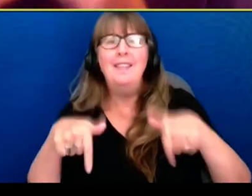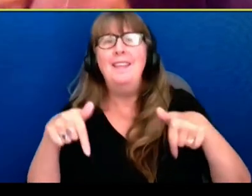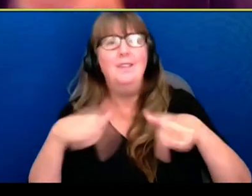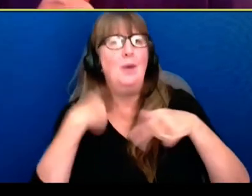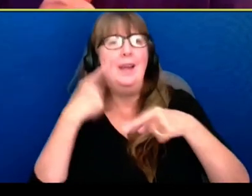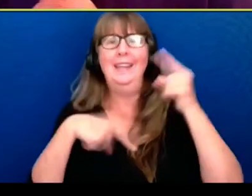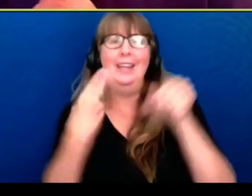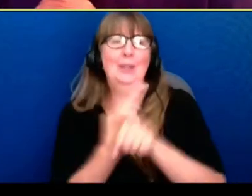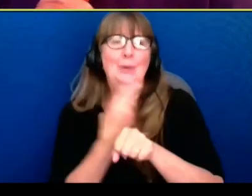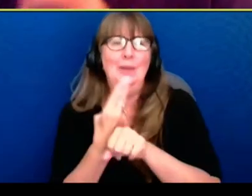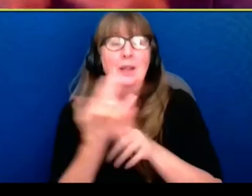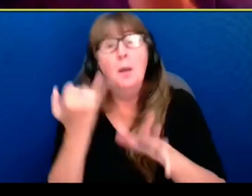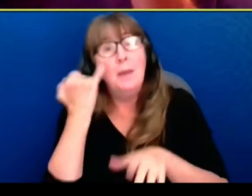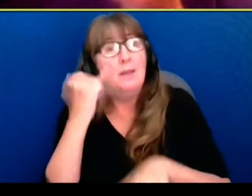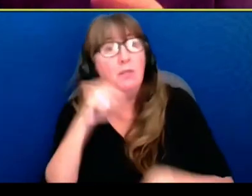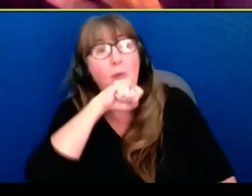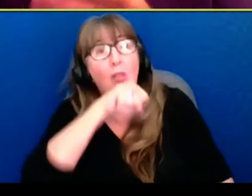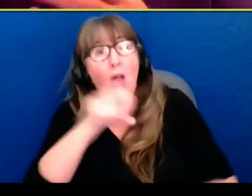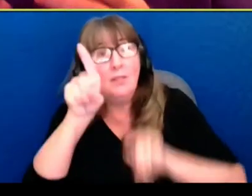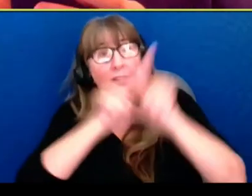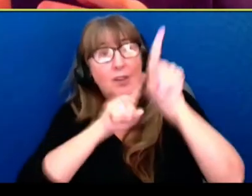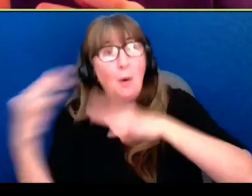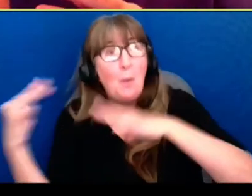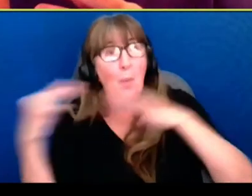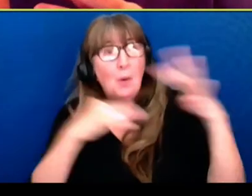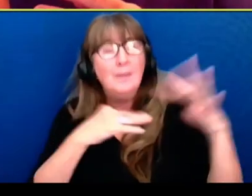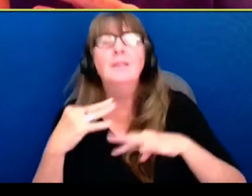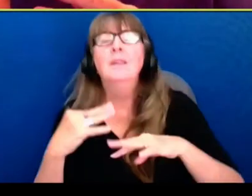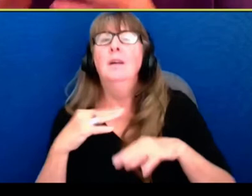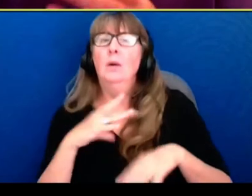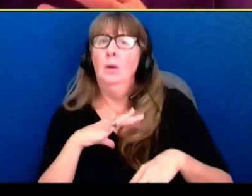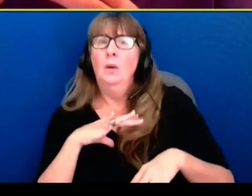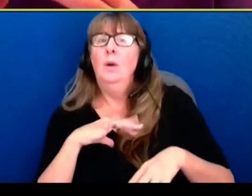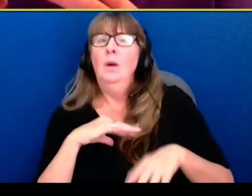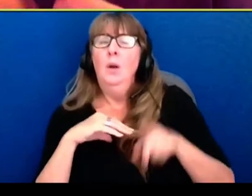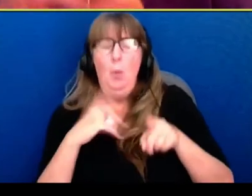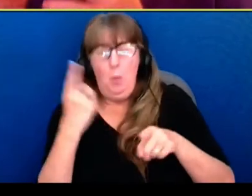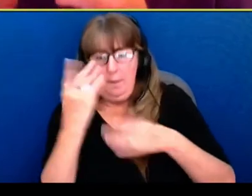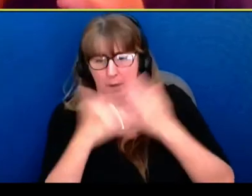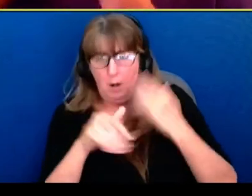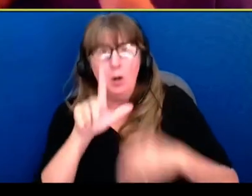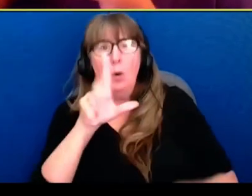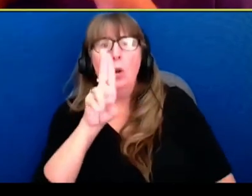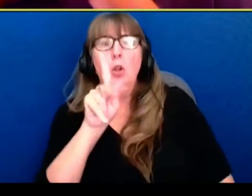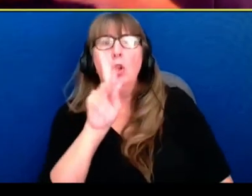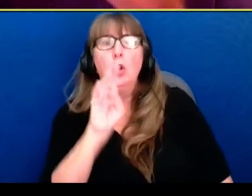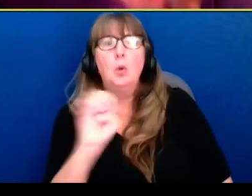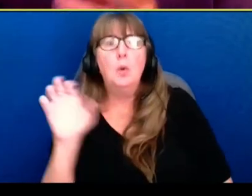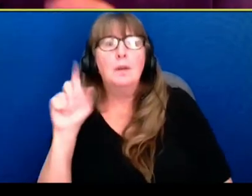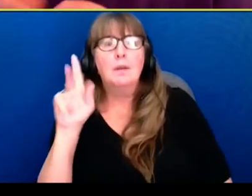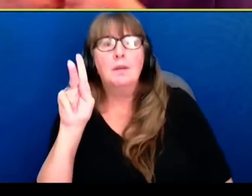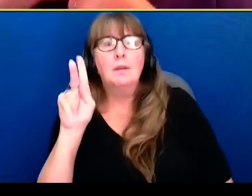If you're a Star Wars fan, there's a point when Luke Skywalker is totally distraught.